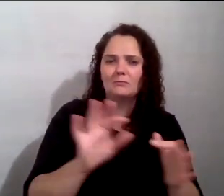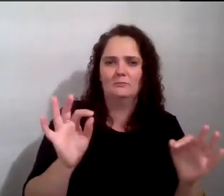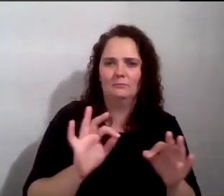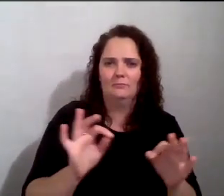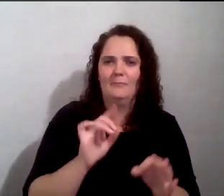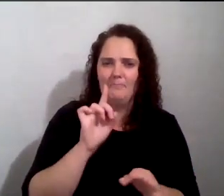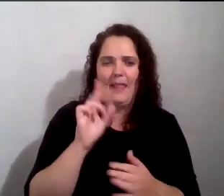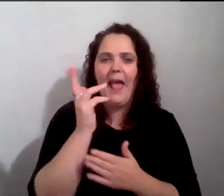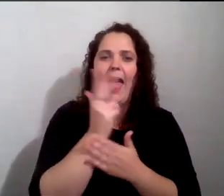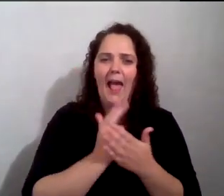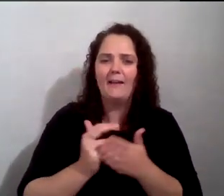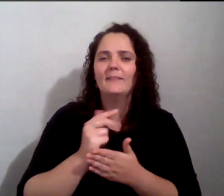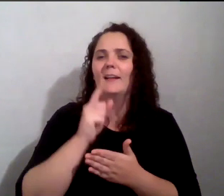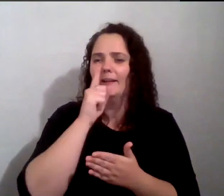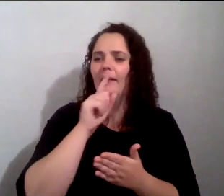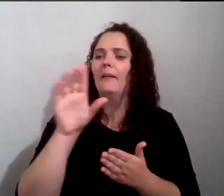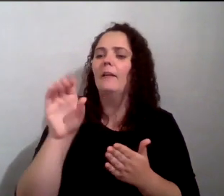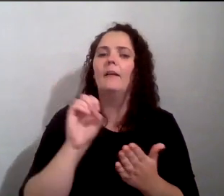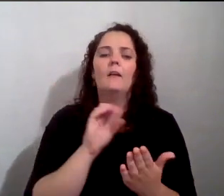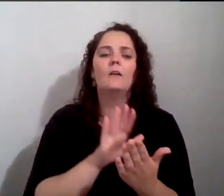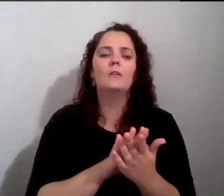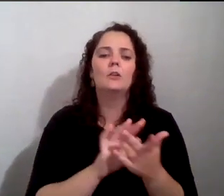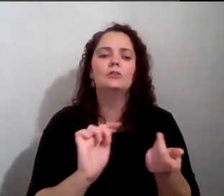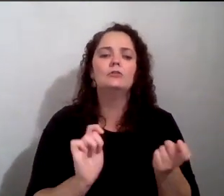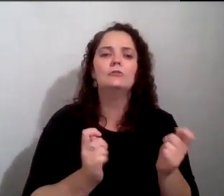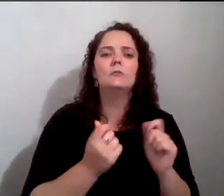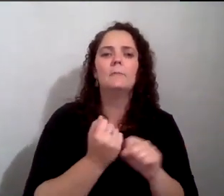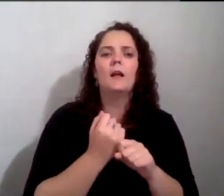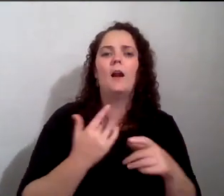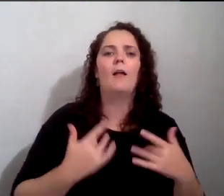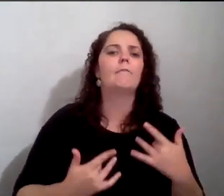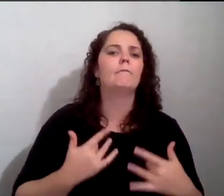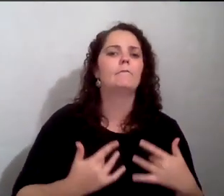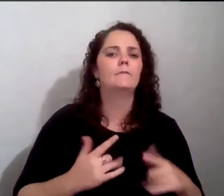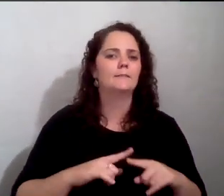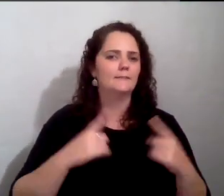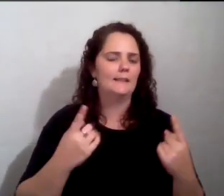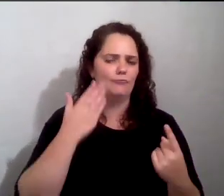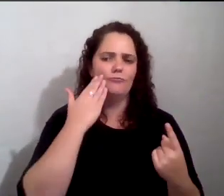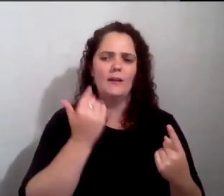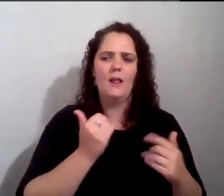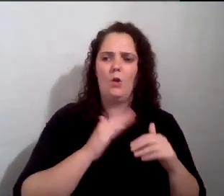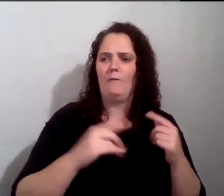in itself, regardless of the subject.” And I think that that